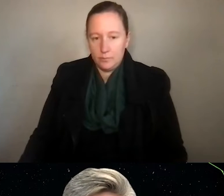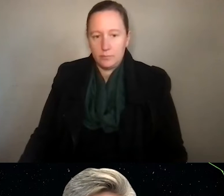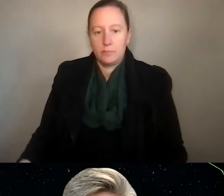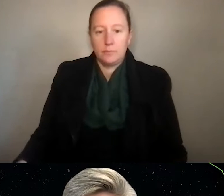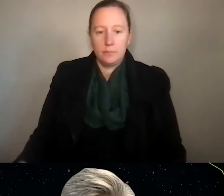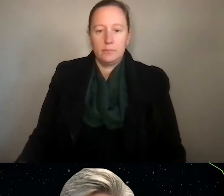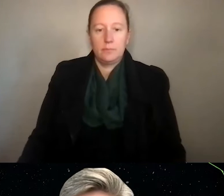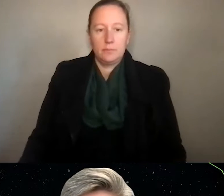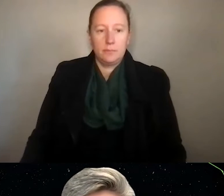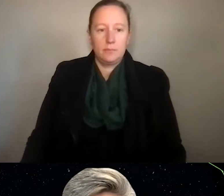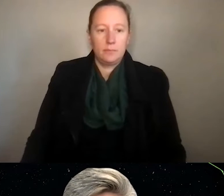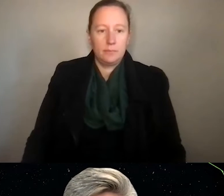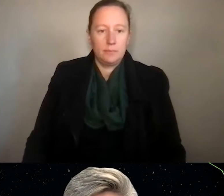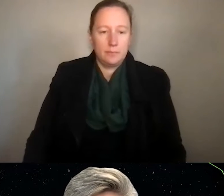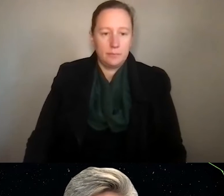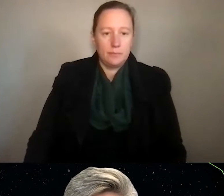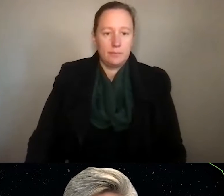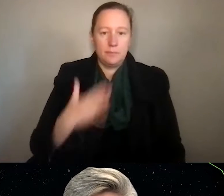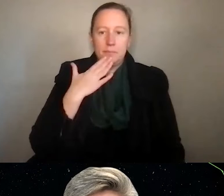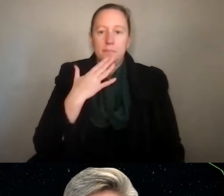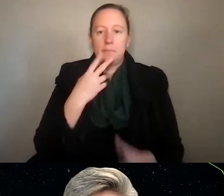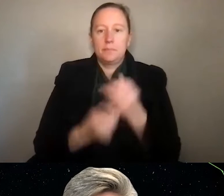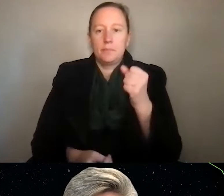Beth Strausser: Great. Thank you both.